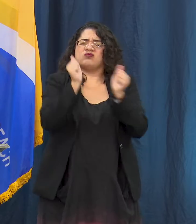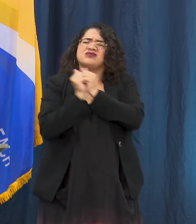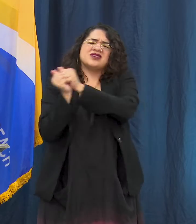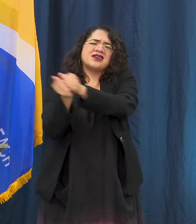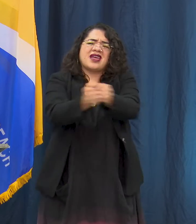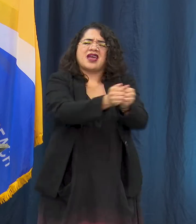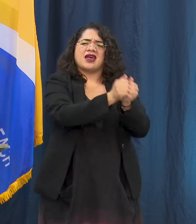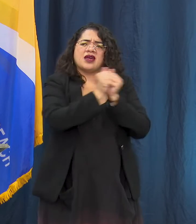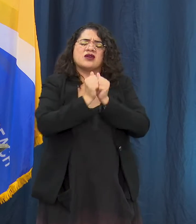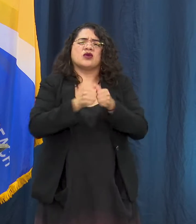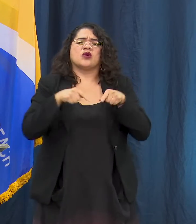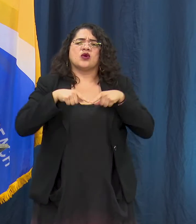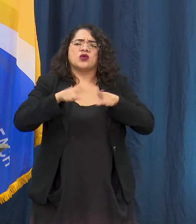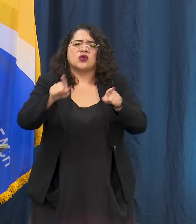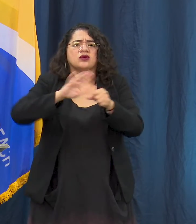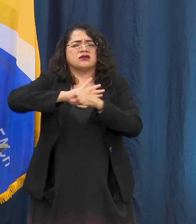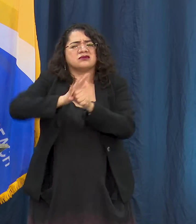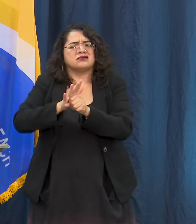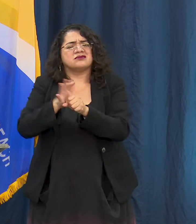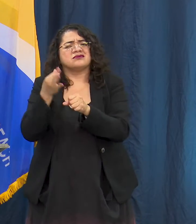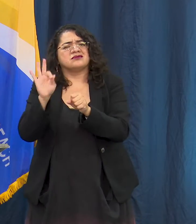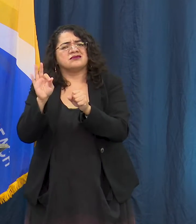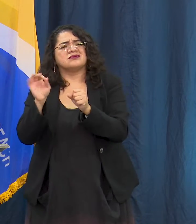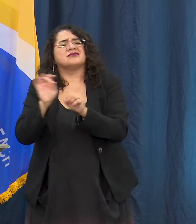violence and through all of it that we can be together, thanks.